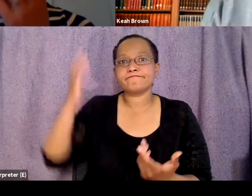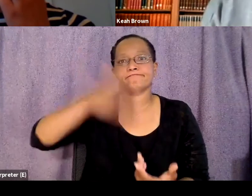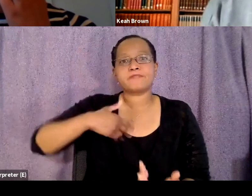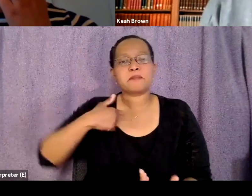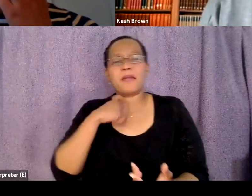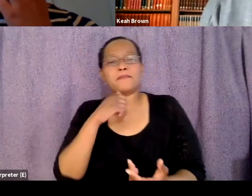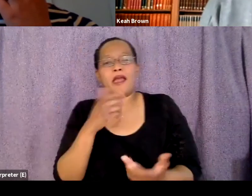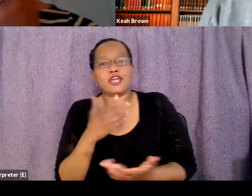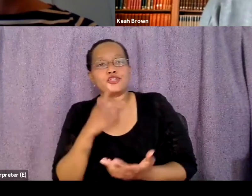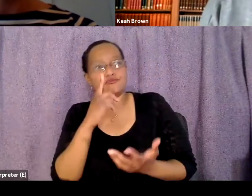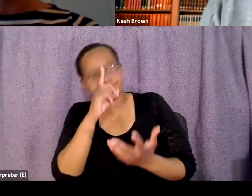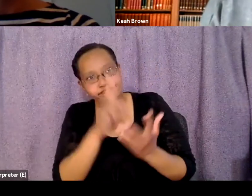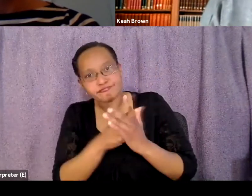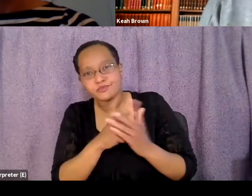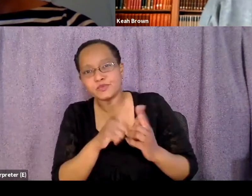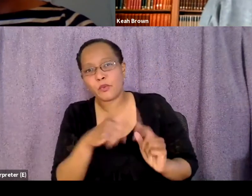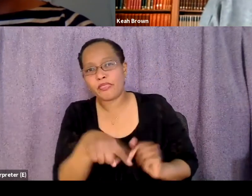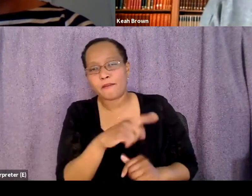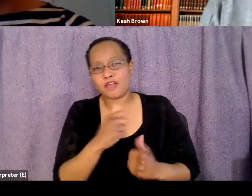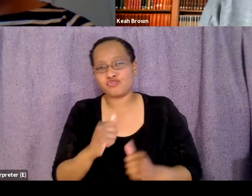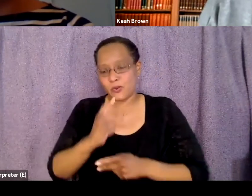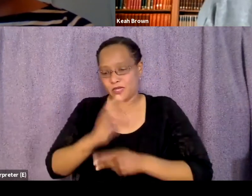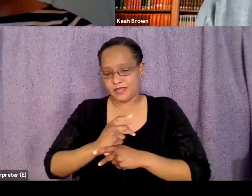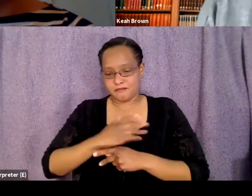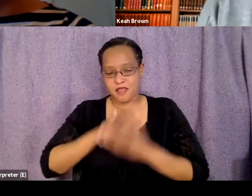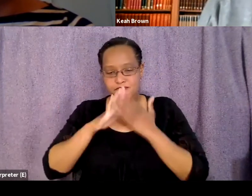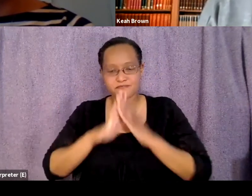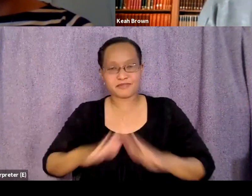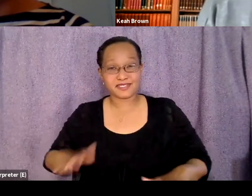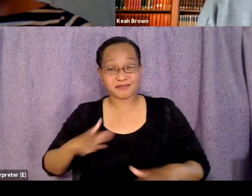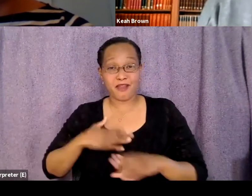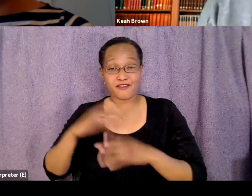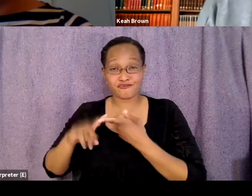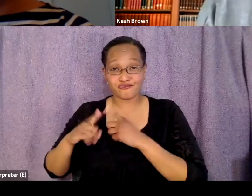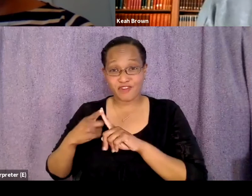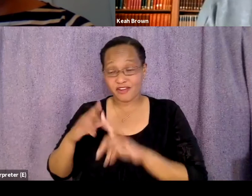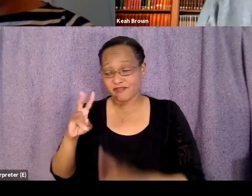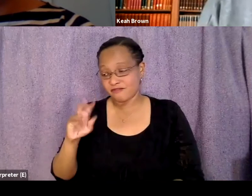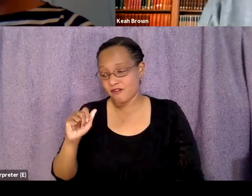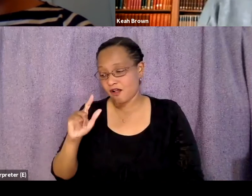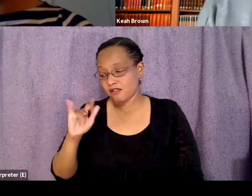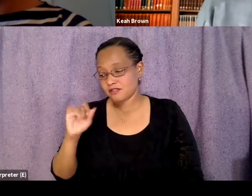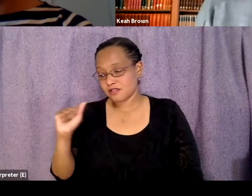to protect my peace, as my friend, Melissa Thompson says, I worked very hard to protect my peace and protect my time.